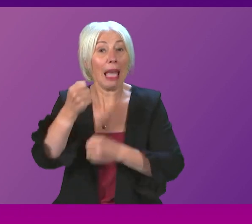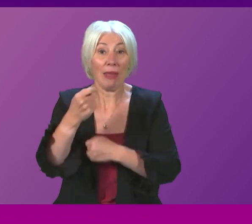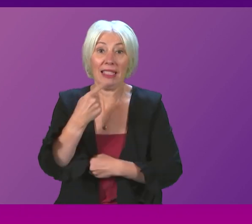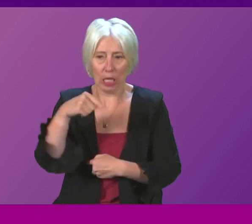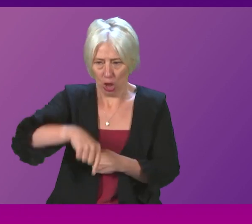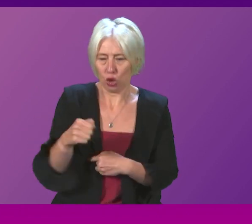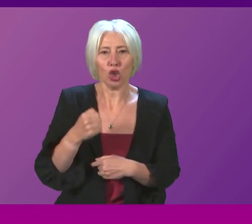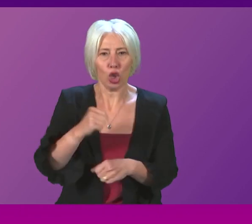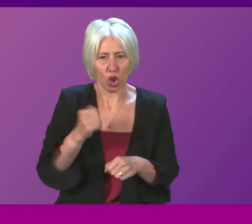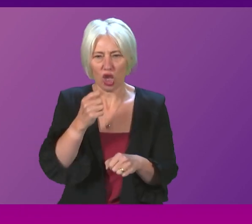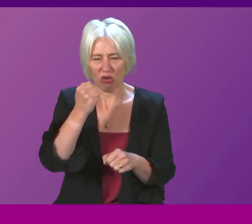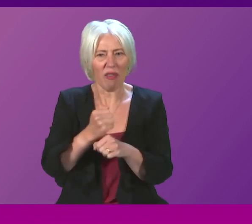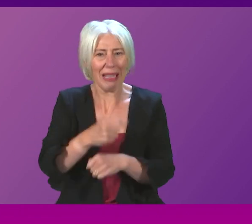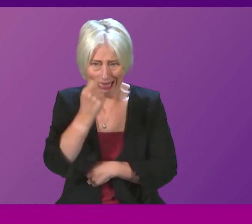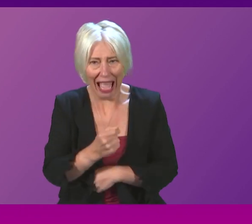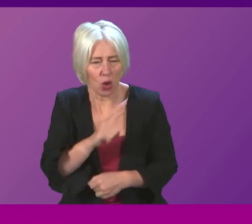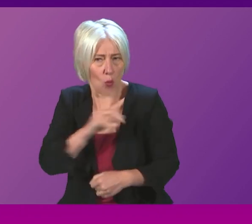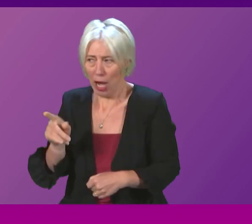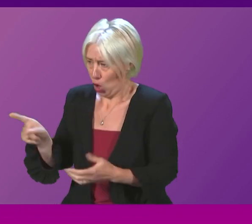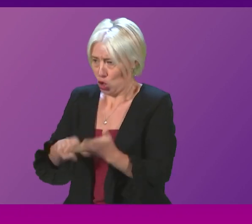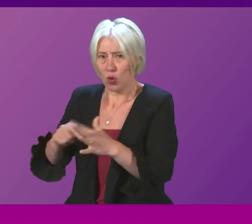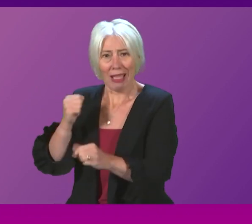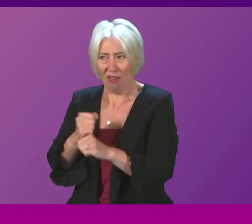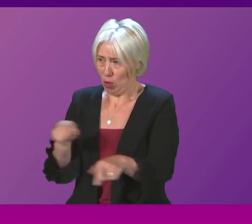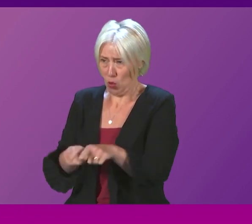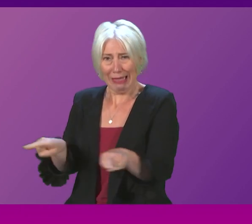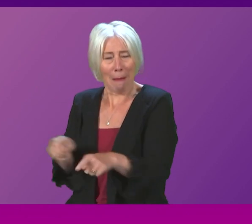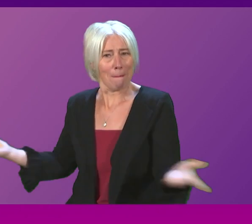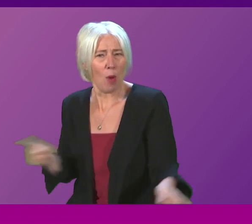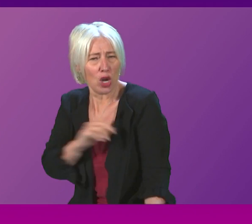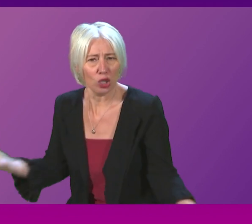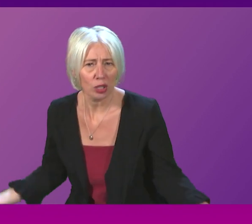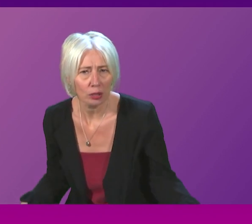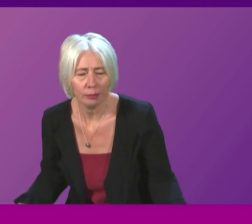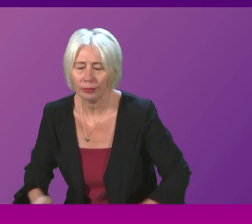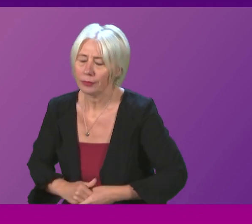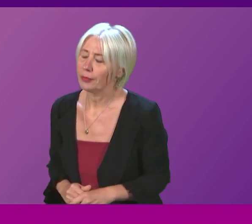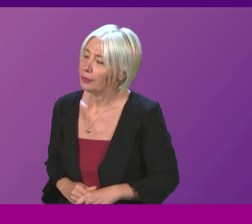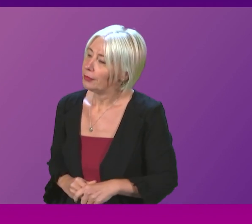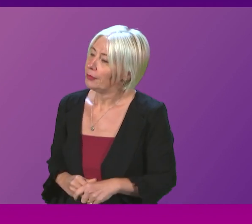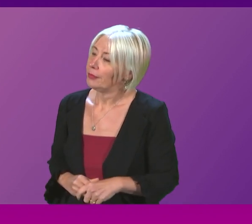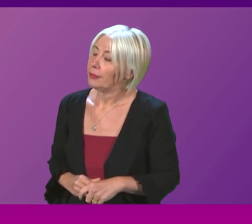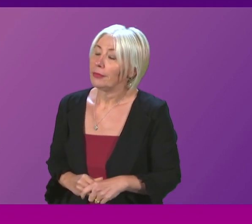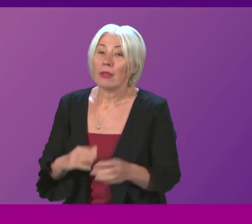why on earth cannot the UK Government follow suit?